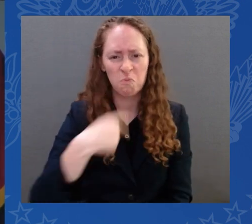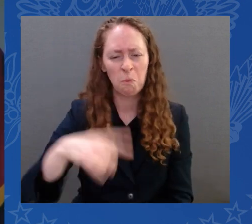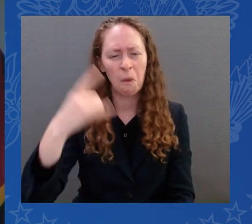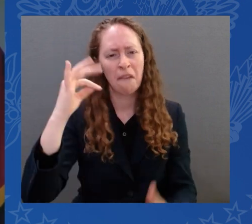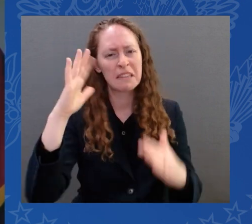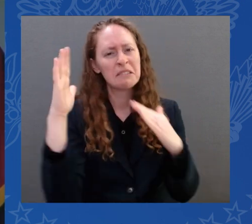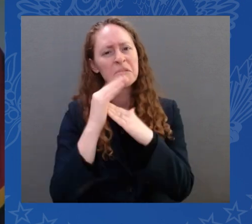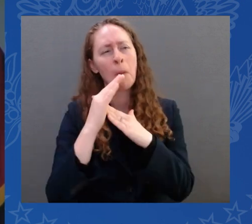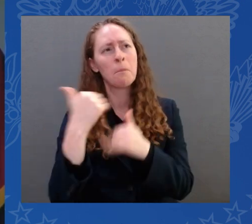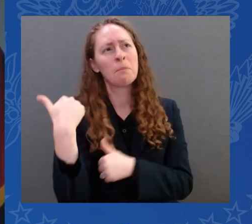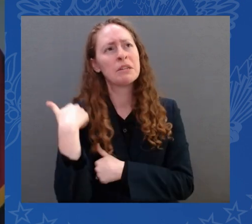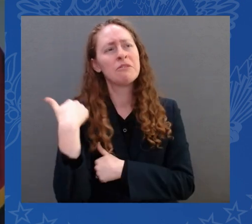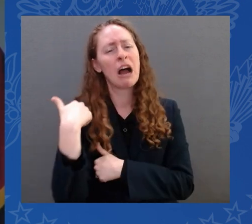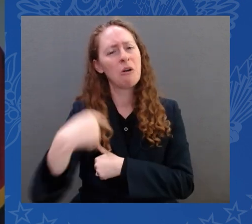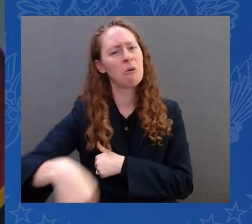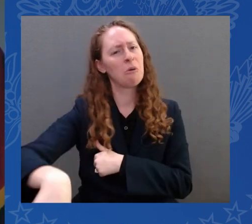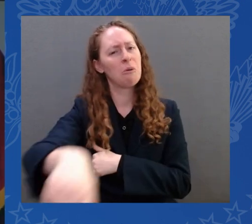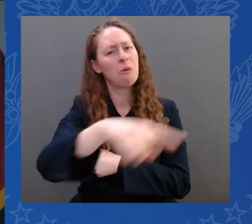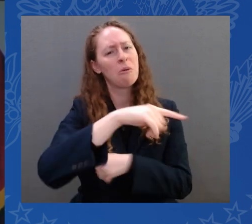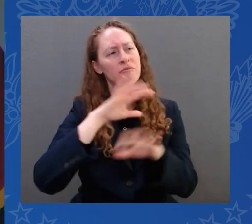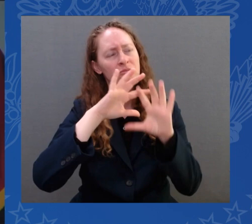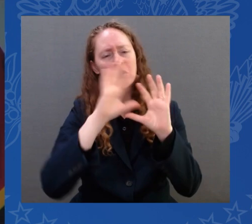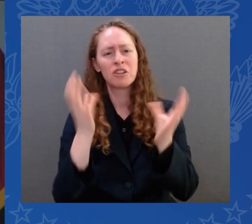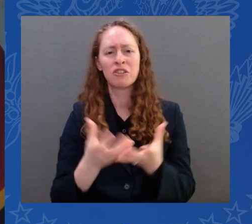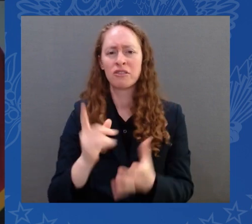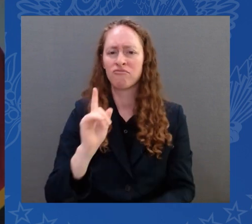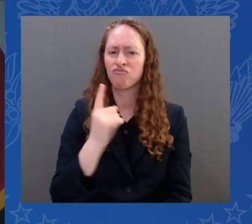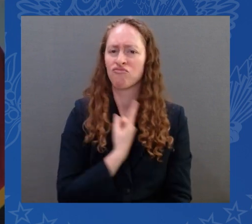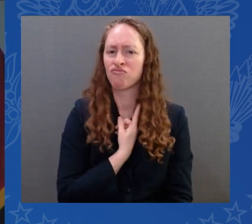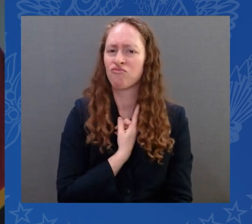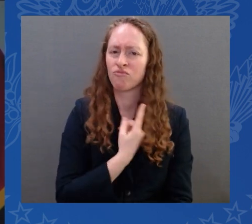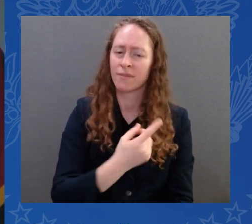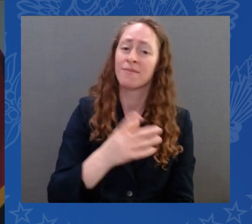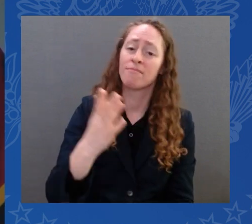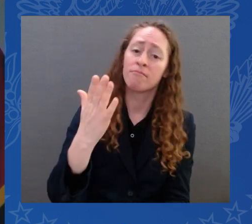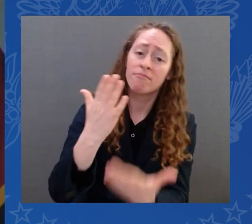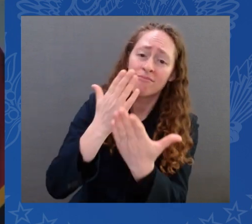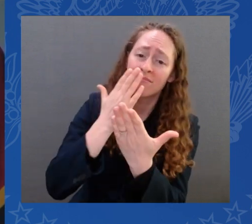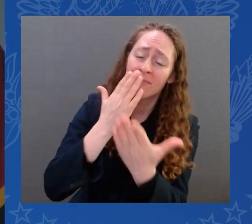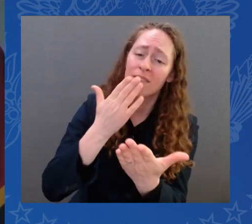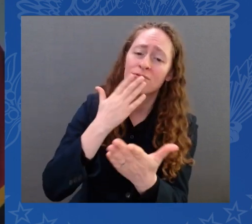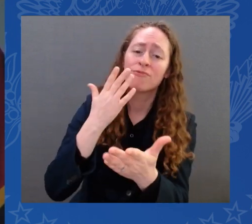for the work you and your team have done to put these young men and women in shape, when they arrived here four days